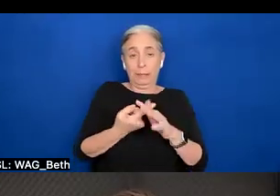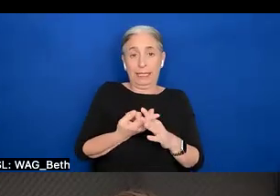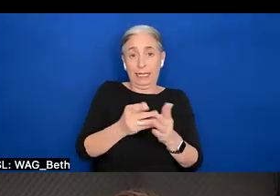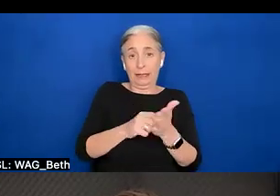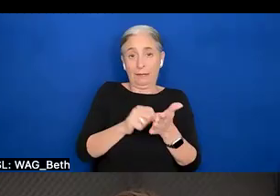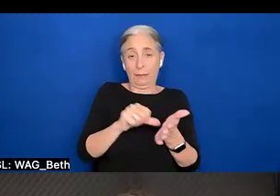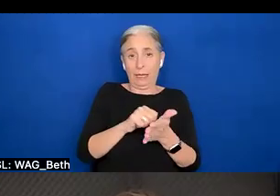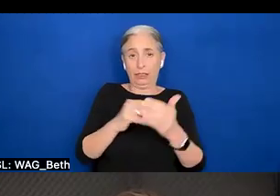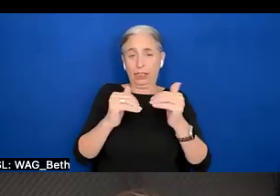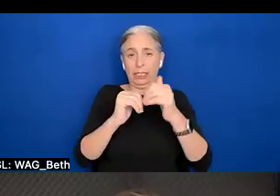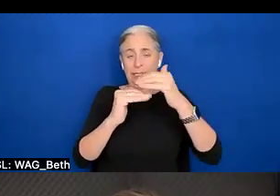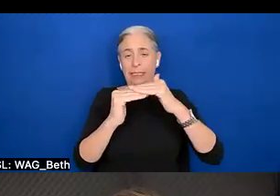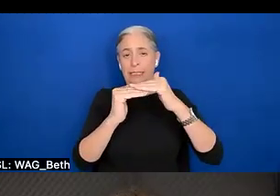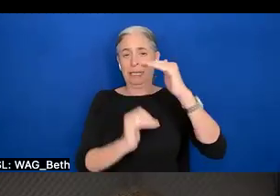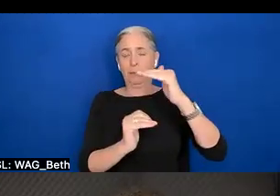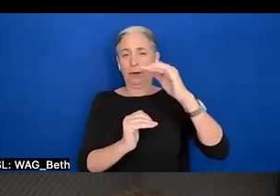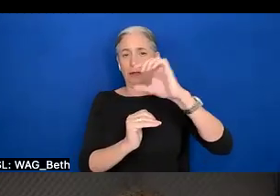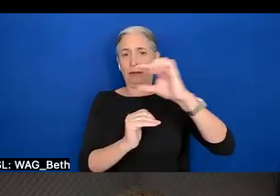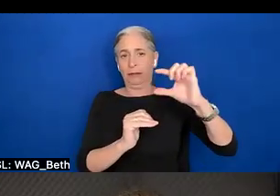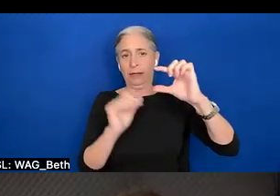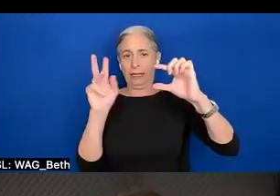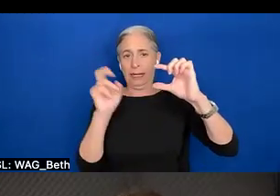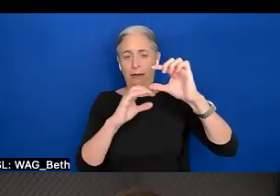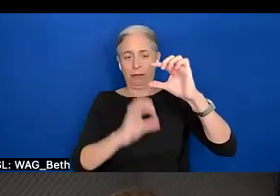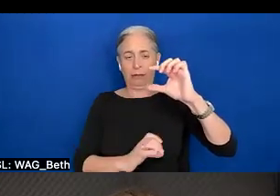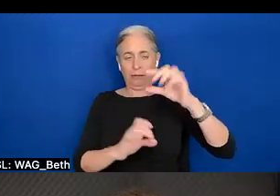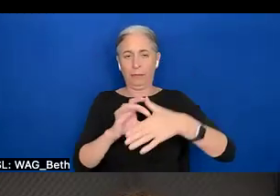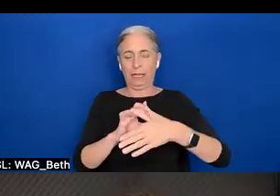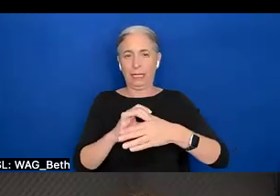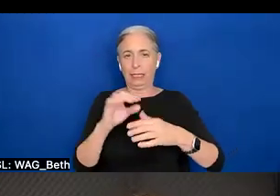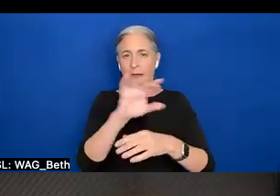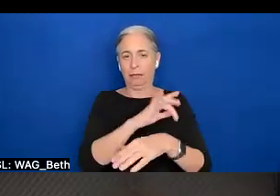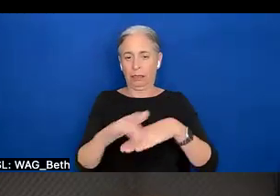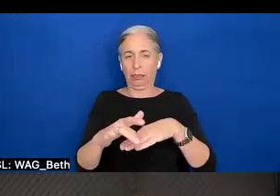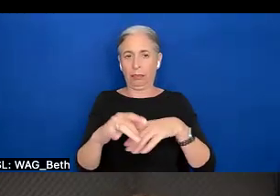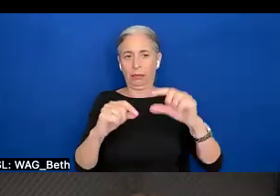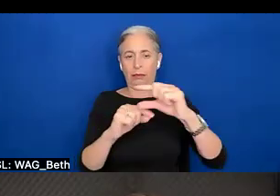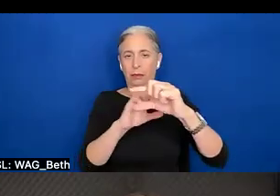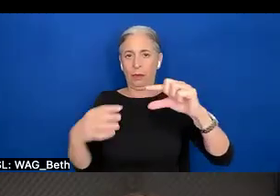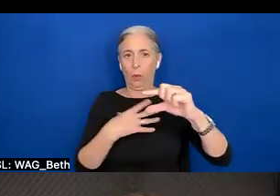It's separated from the rest of the content by some space, some white space.